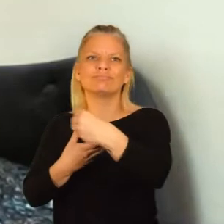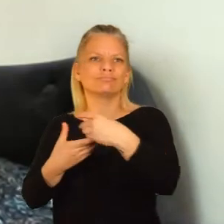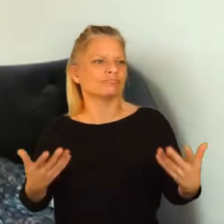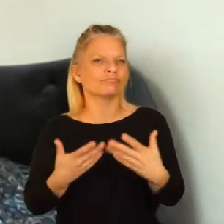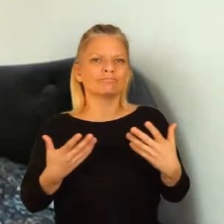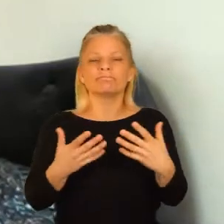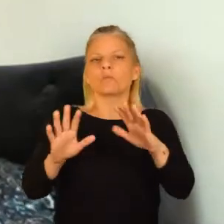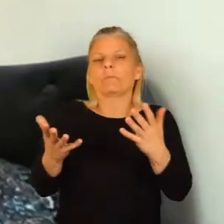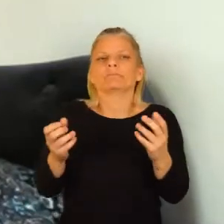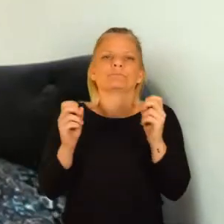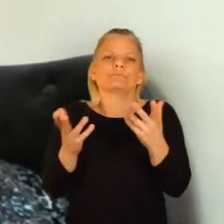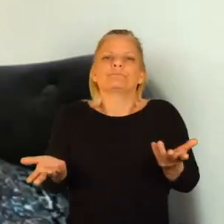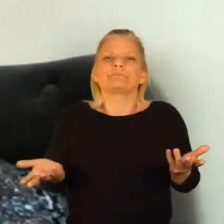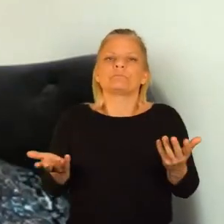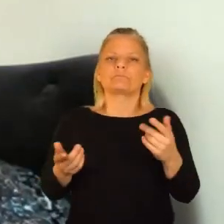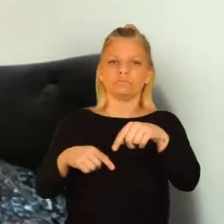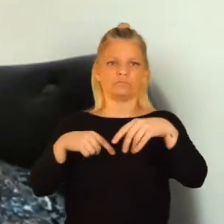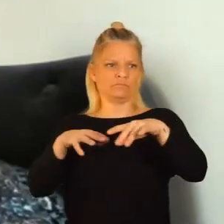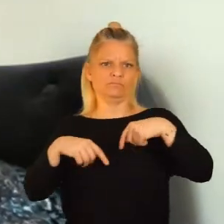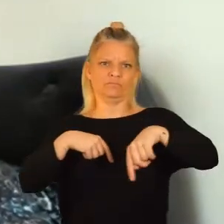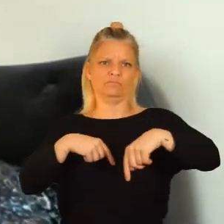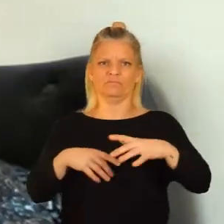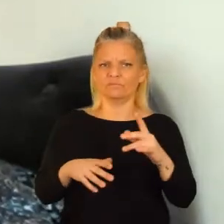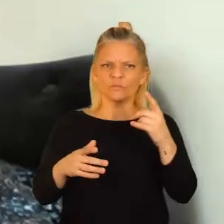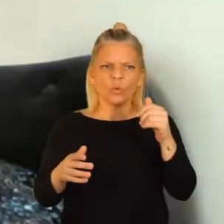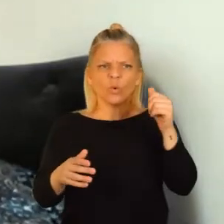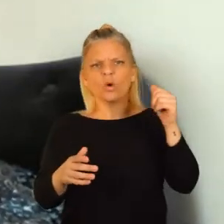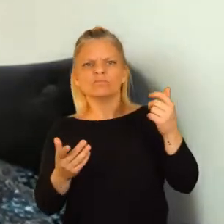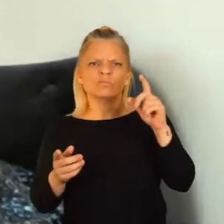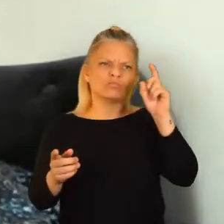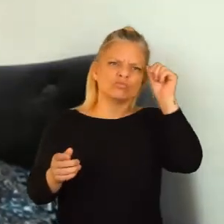group and go 'okay, so I think this was a really tricky week last week how was it for you guys?